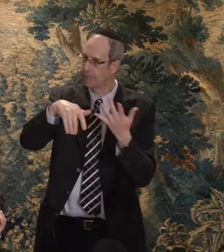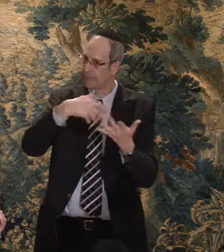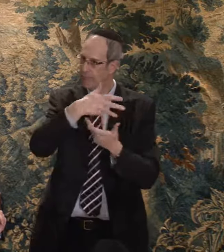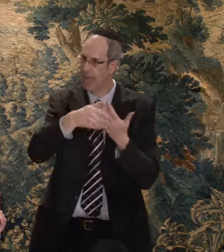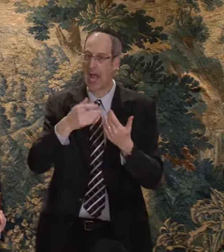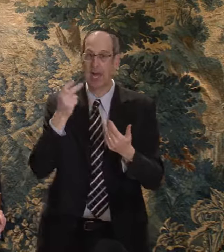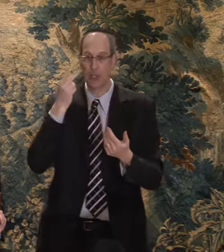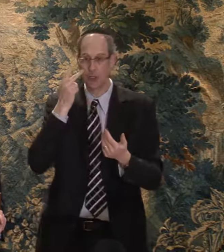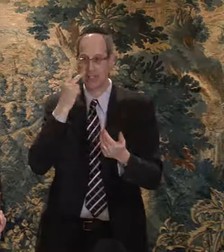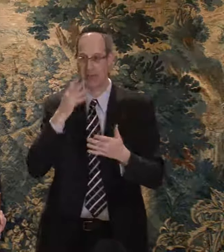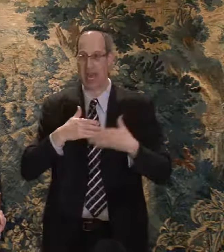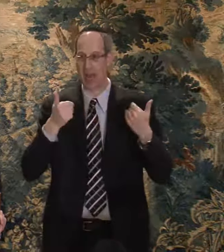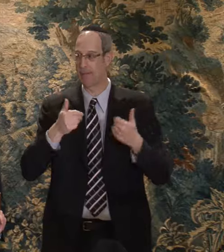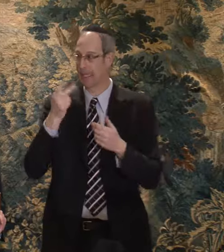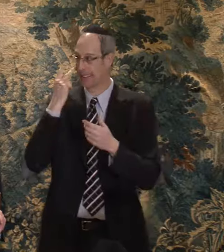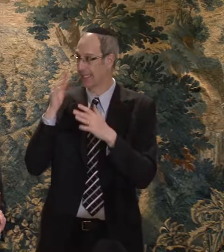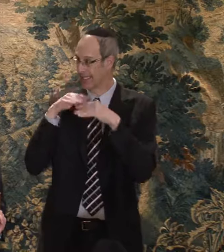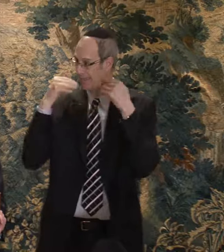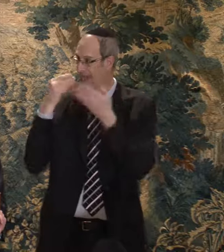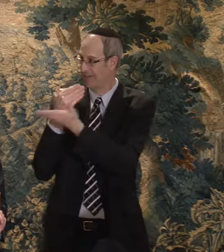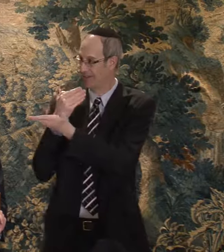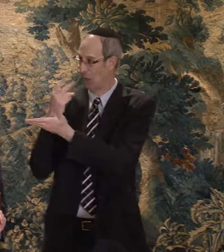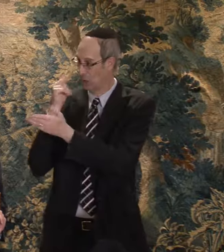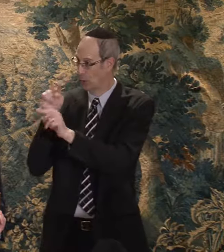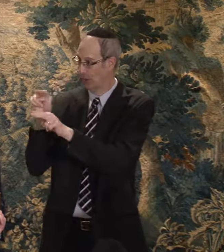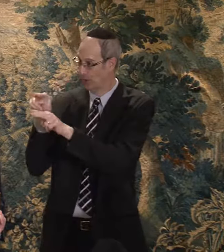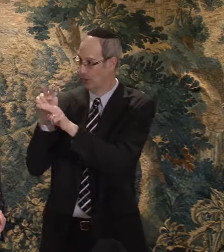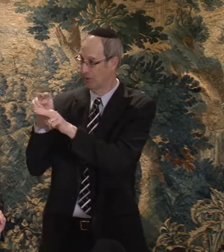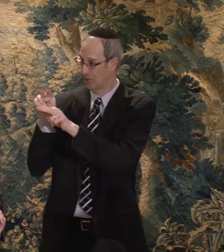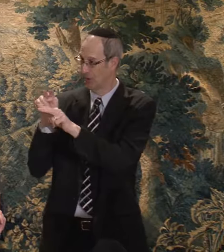they are look at the smile on this kid's face look at that right or on this boy's